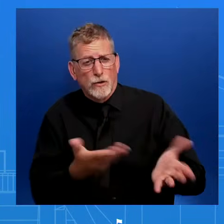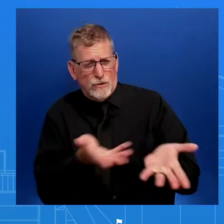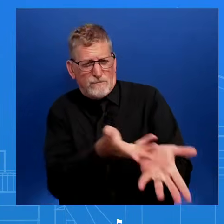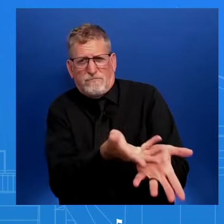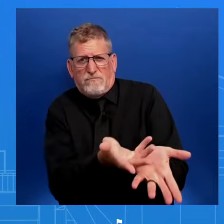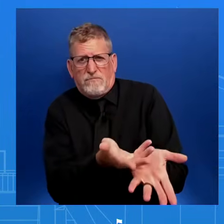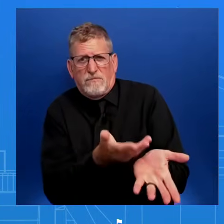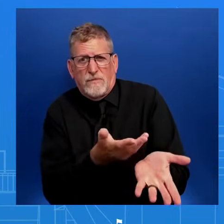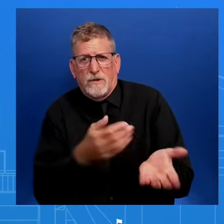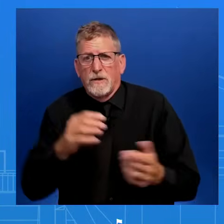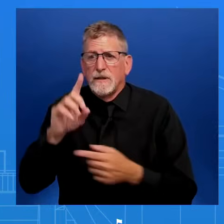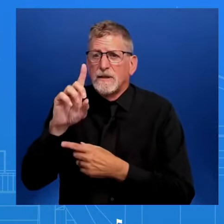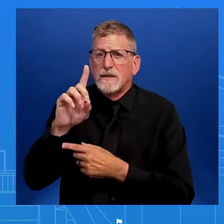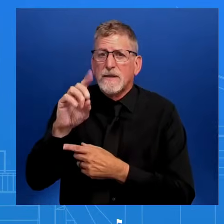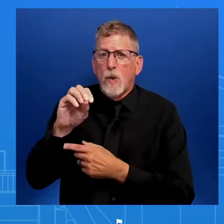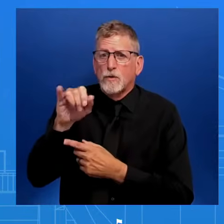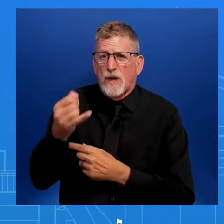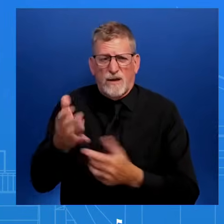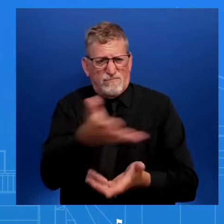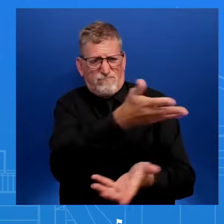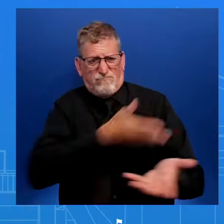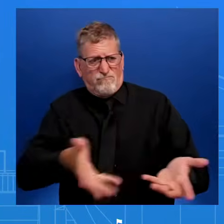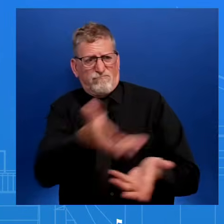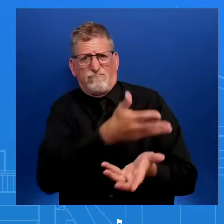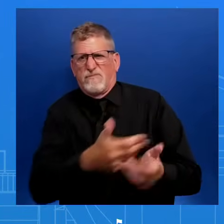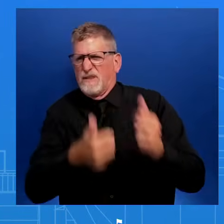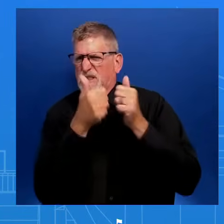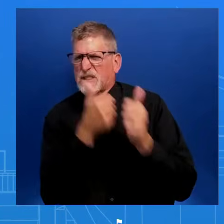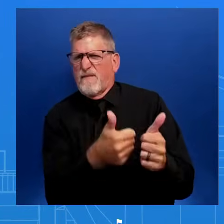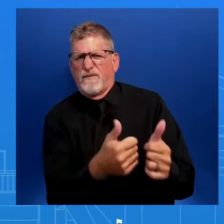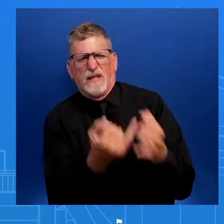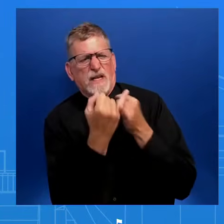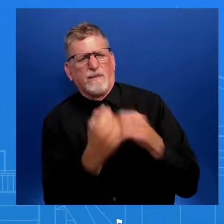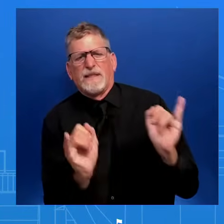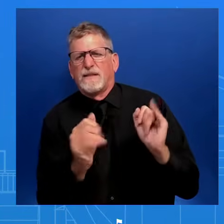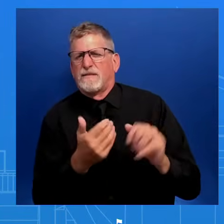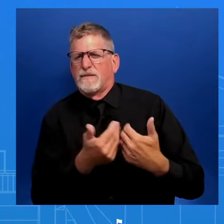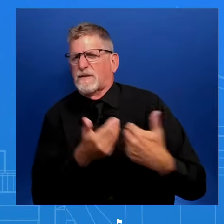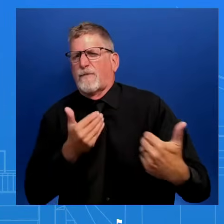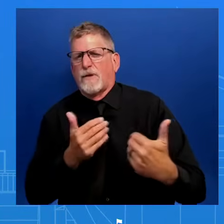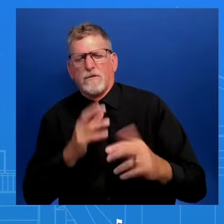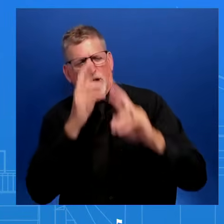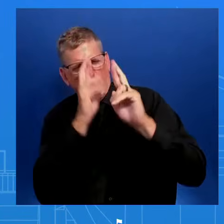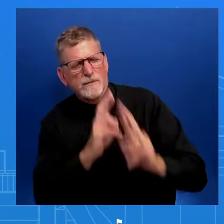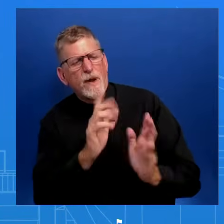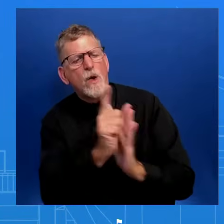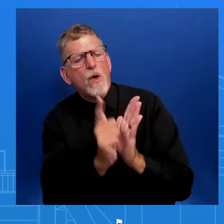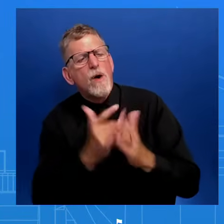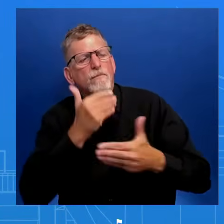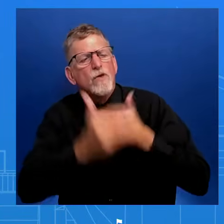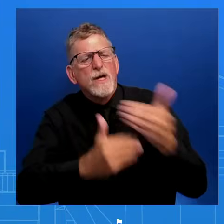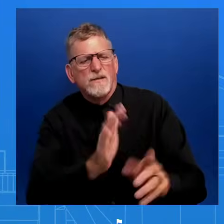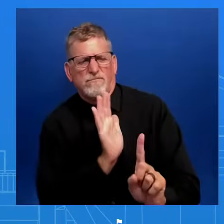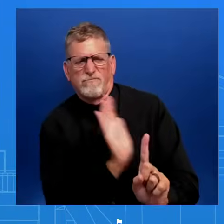We didn't insist, knowing that you would not accept. Is that accurate, what you said? Ms. Jean-Pierre: I have no idea.